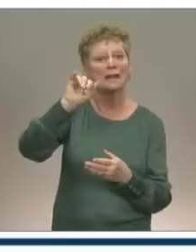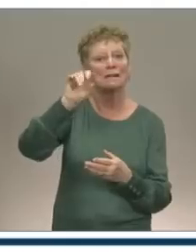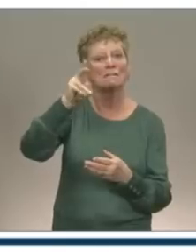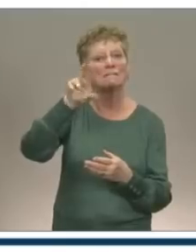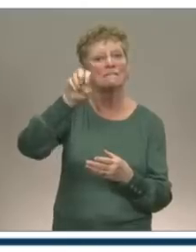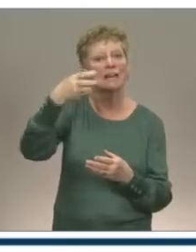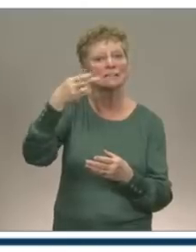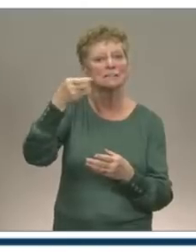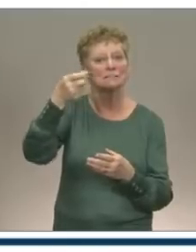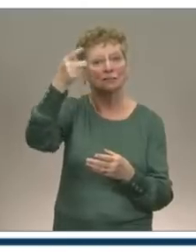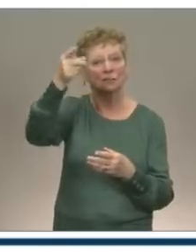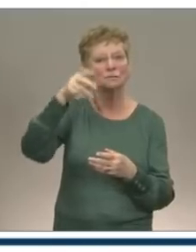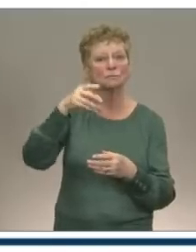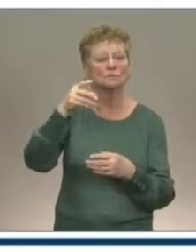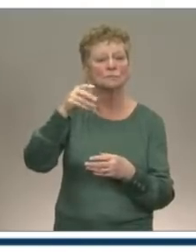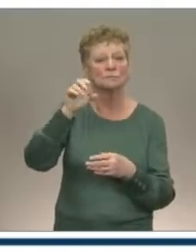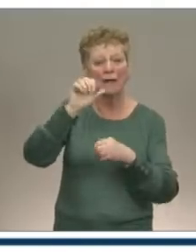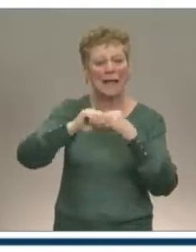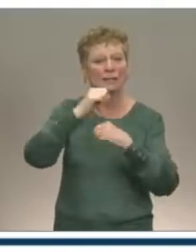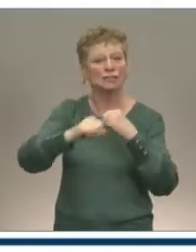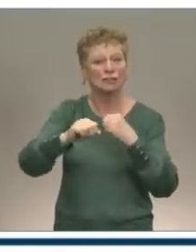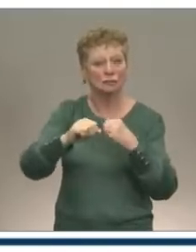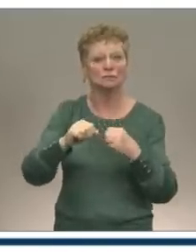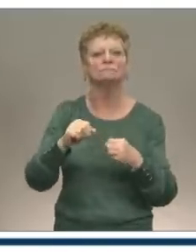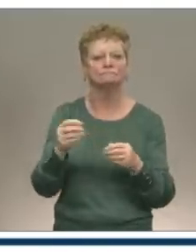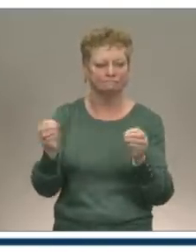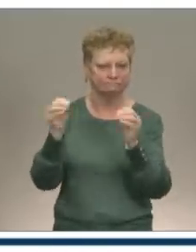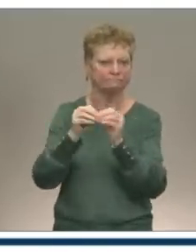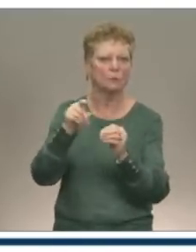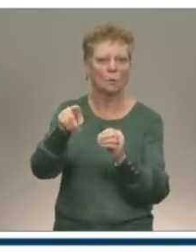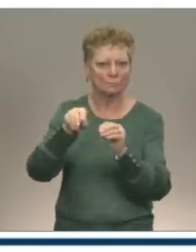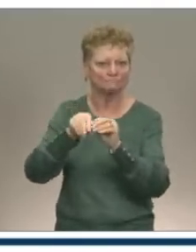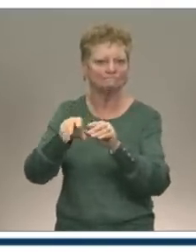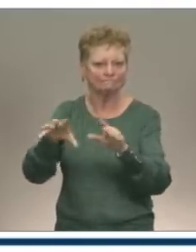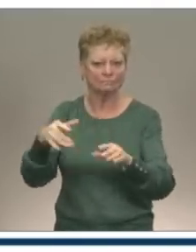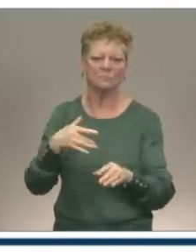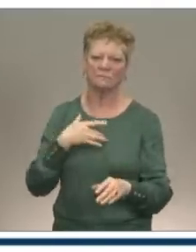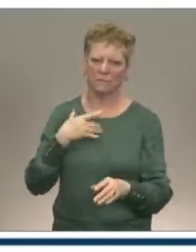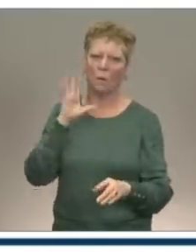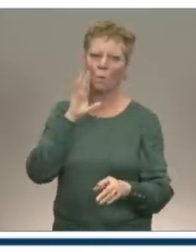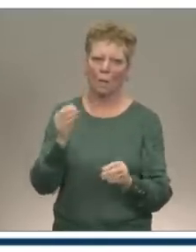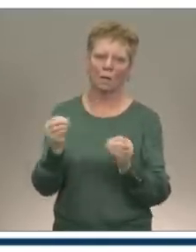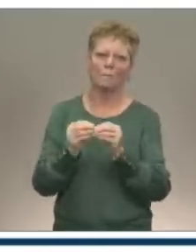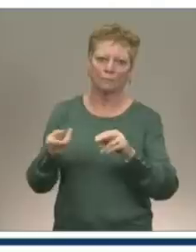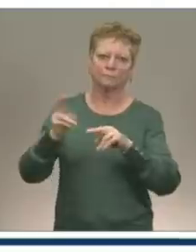night and we expect additional cases in the coming days public health is working closely